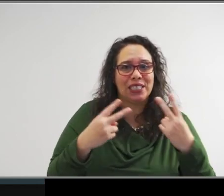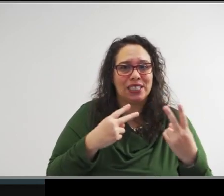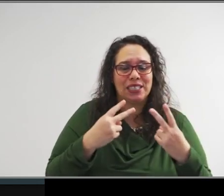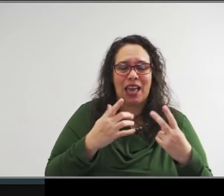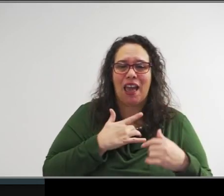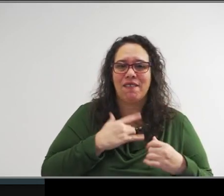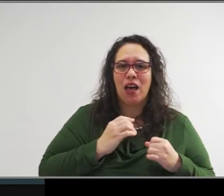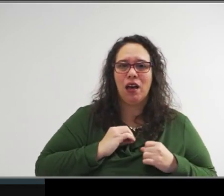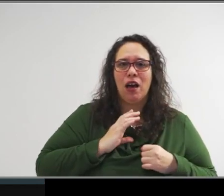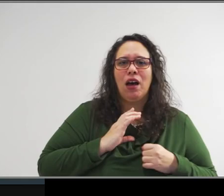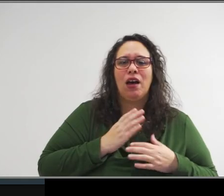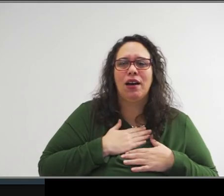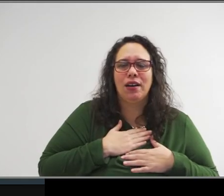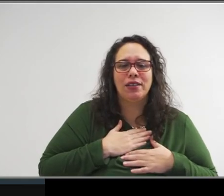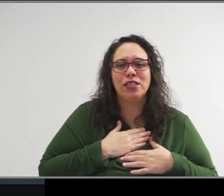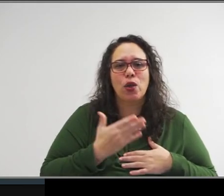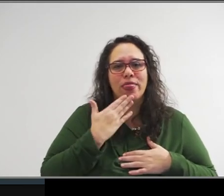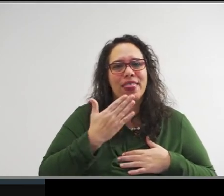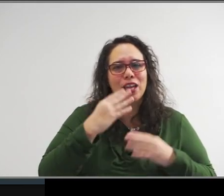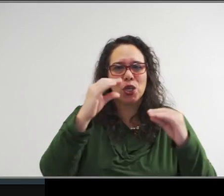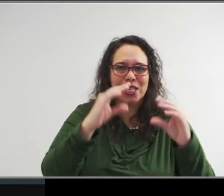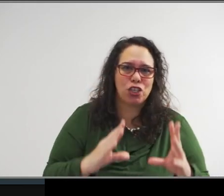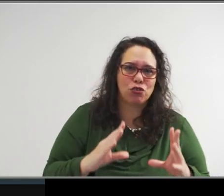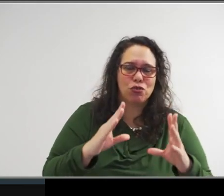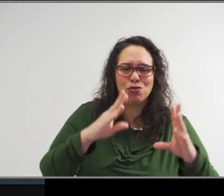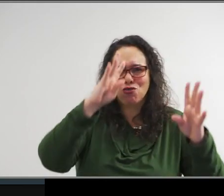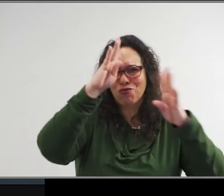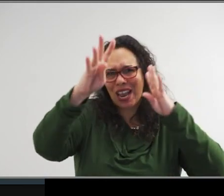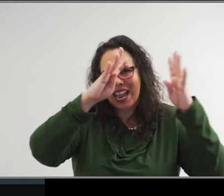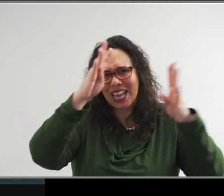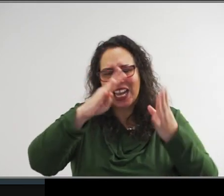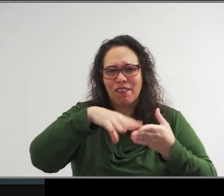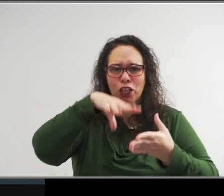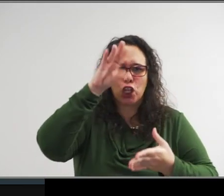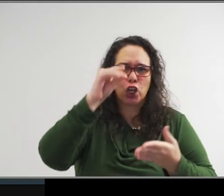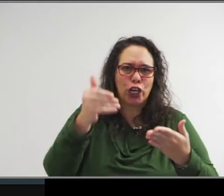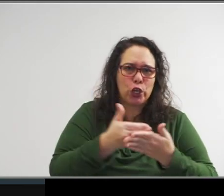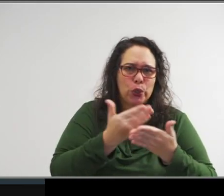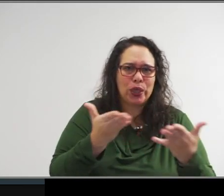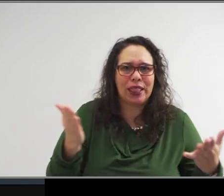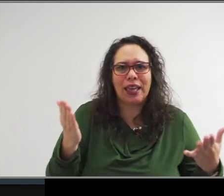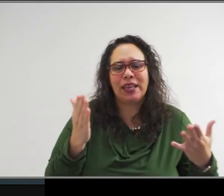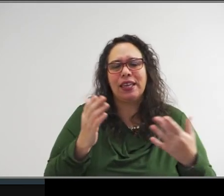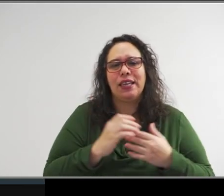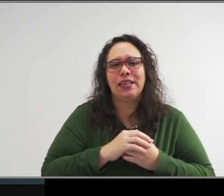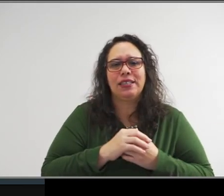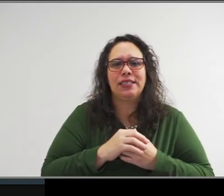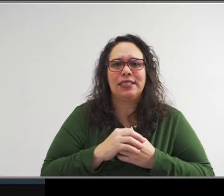And I just think our teachers who have been so creative in learning new things and pulling our students together